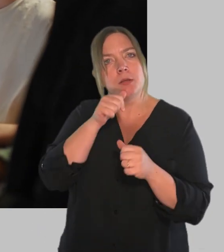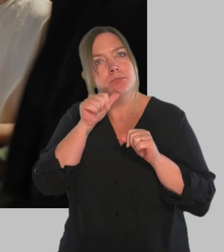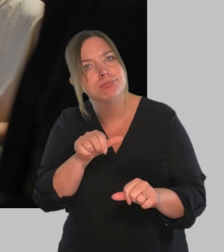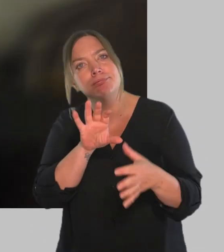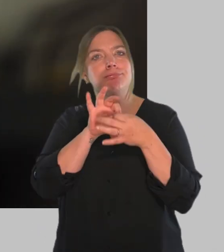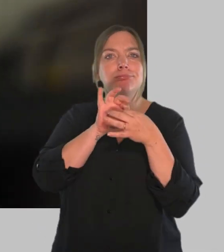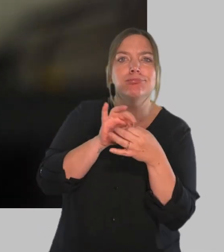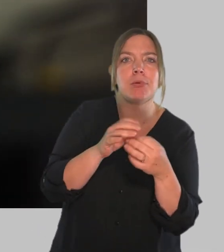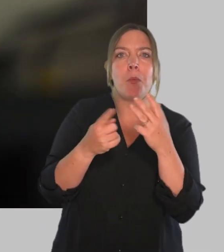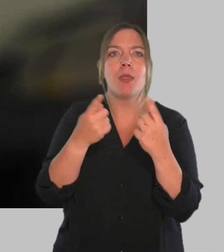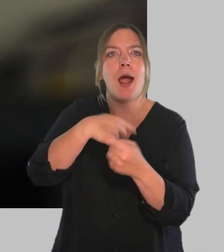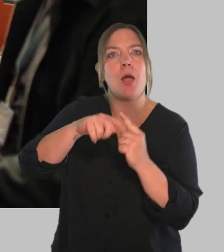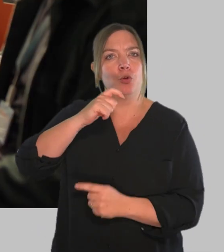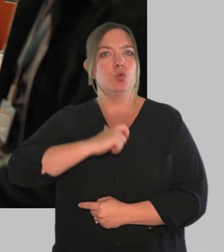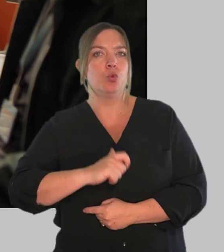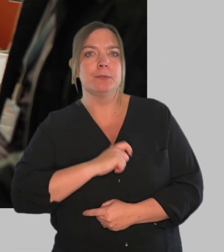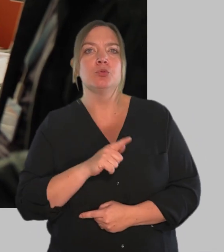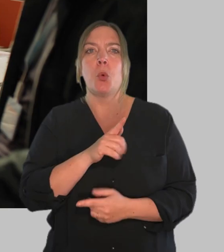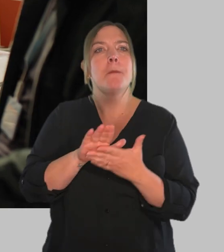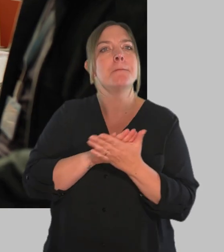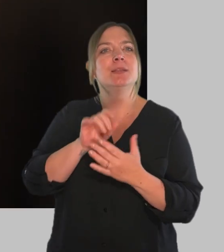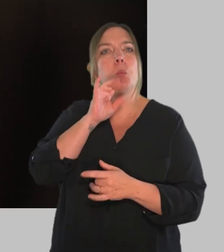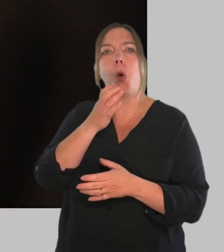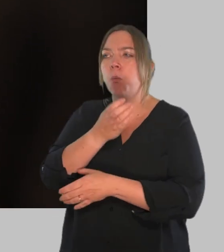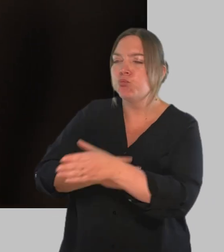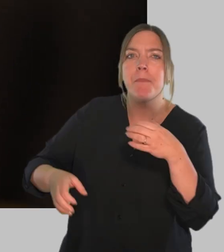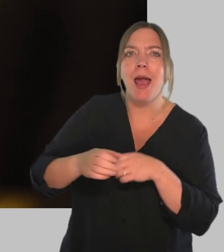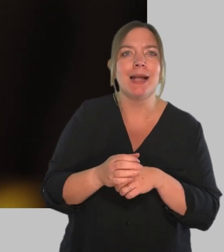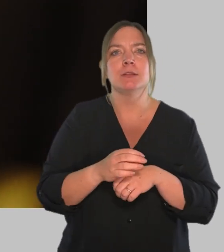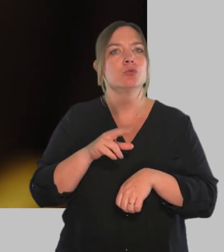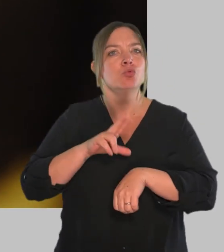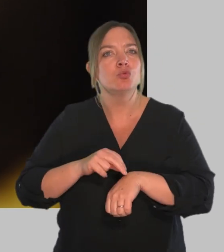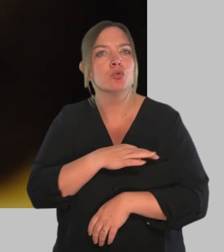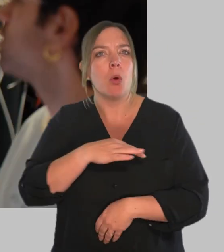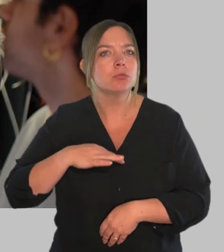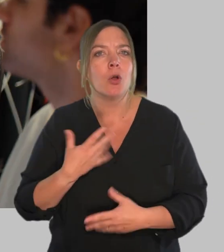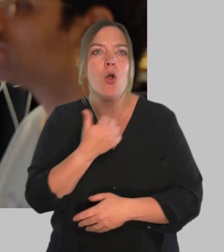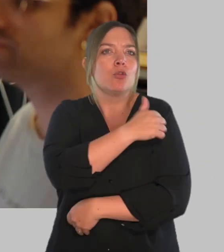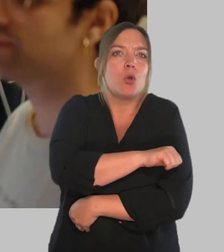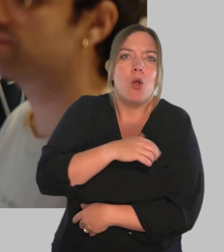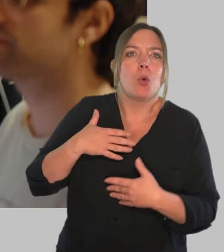There are things that humans are very good at that AI finds very difficult, and that kind of emotional contact, that recognition,